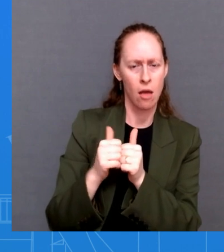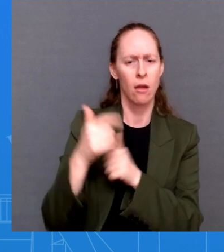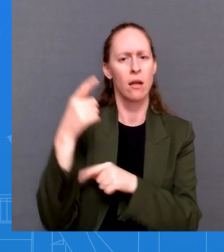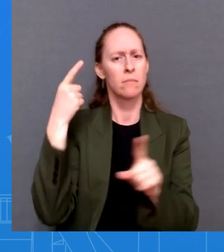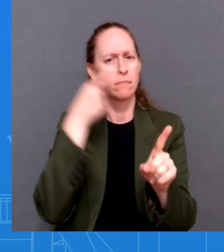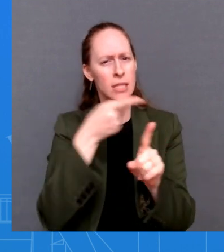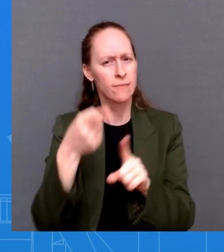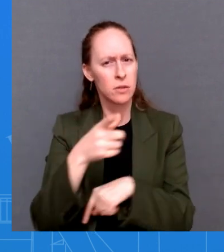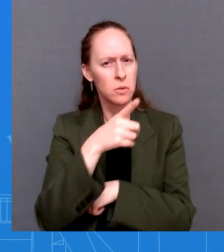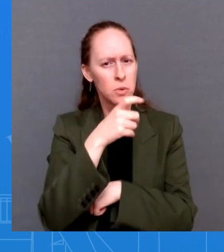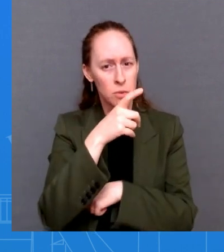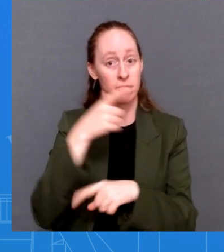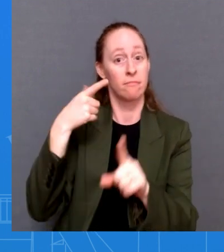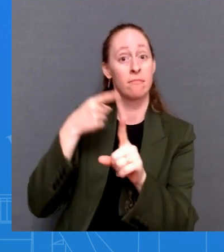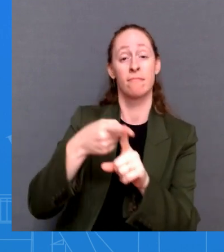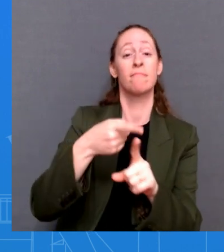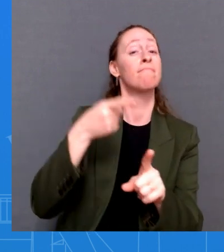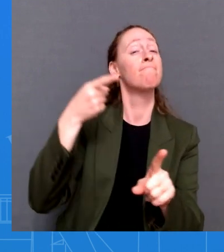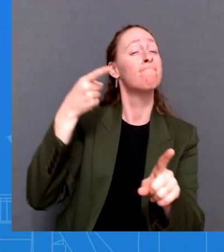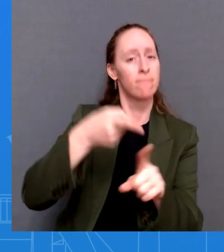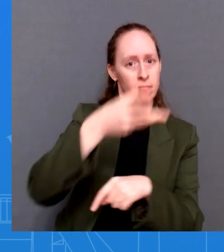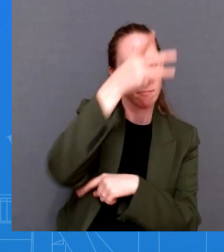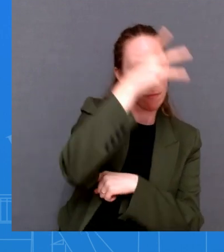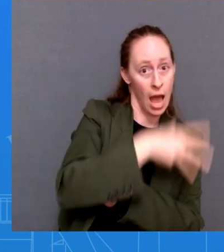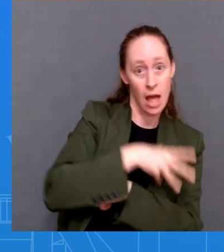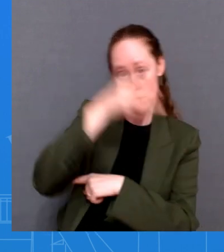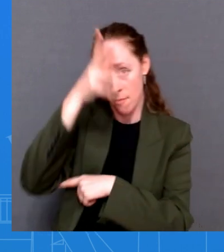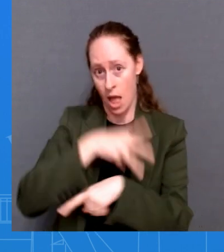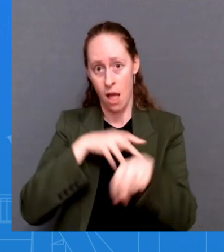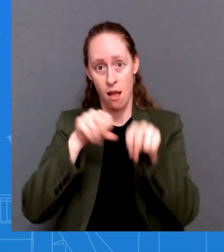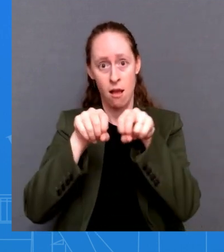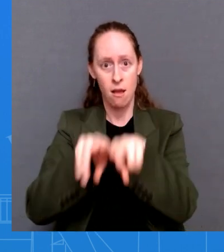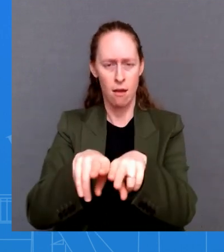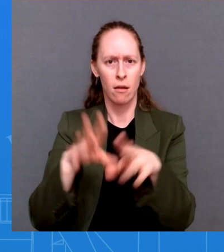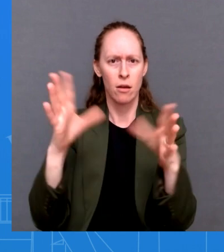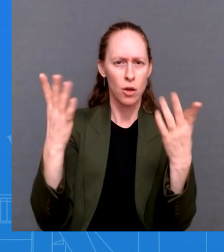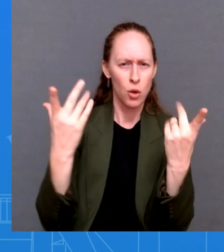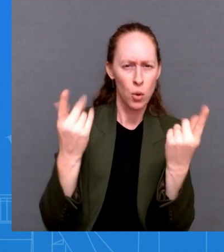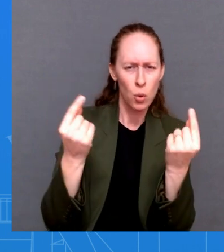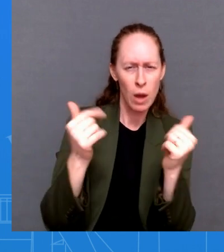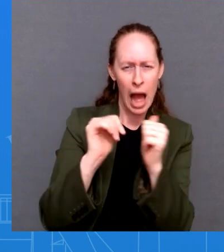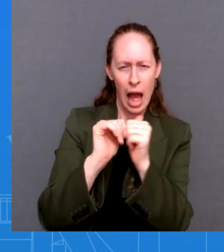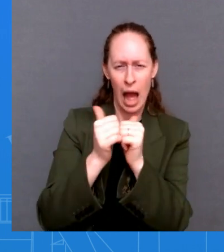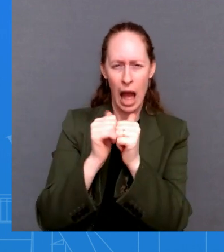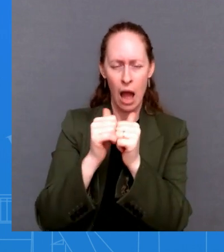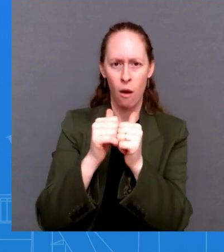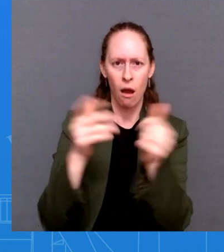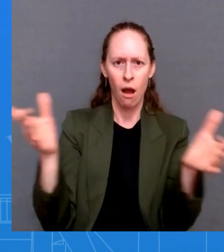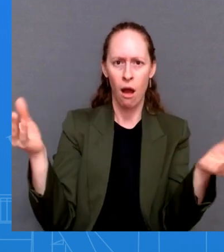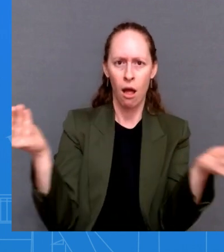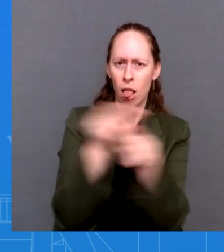It has been core to my and our mission to provide this advice in a way that reaches men who have sex with men in places they know and trust,